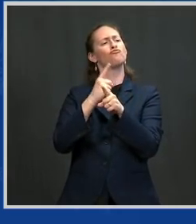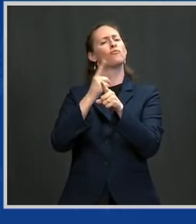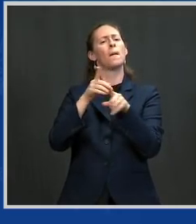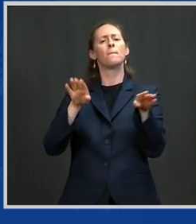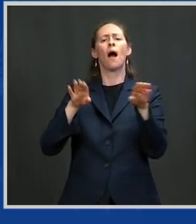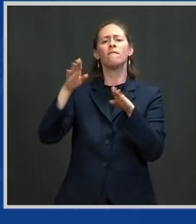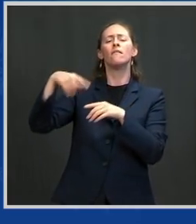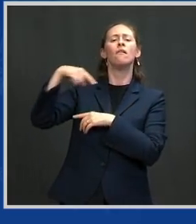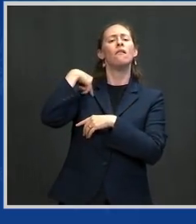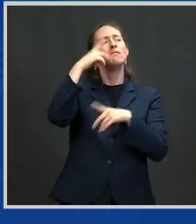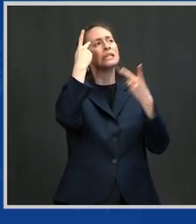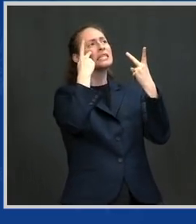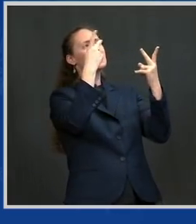Anne Gearan, Washington Post.